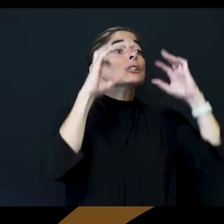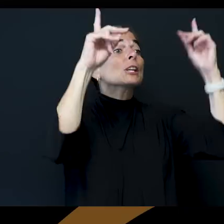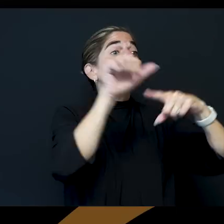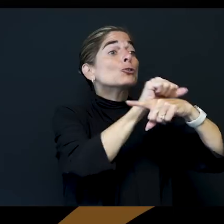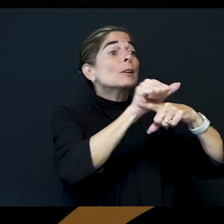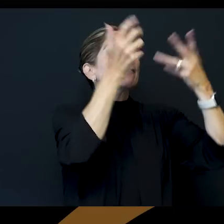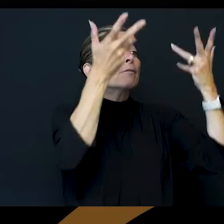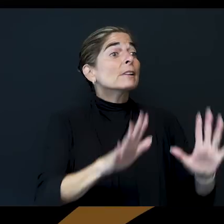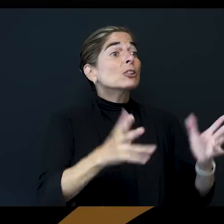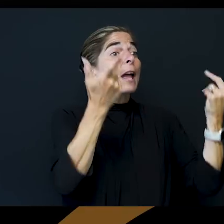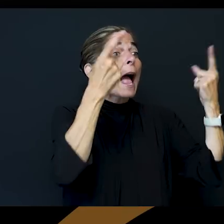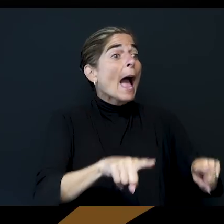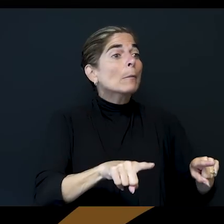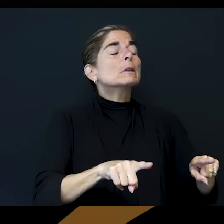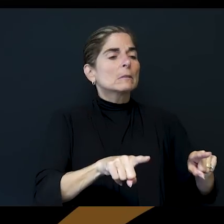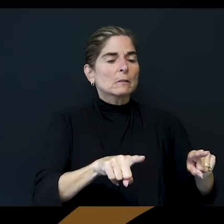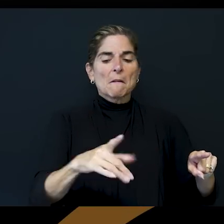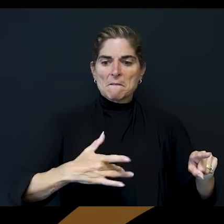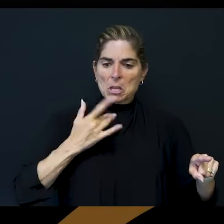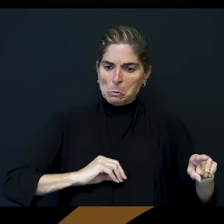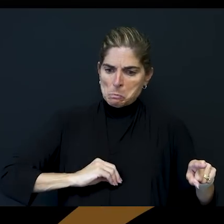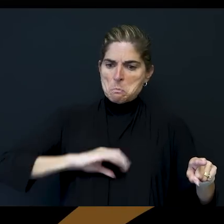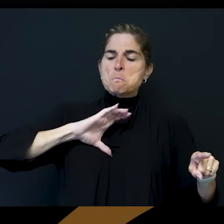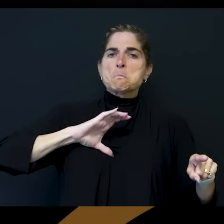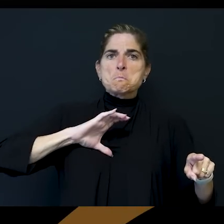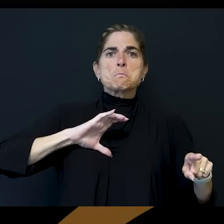they will feel the self-confidence knowing that they are prepared